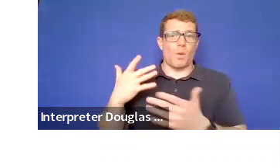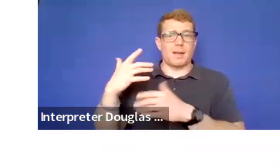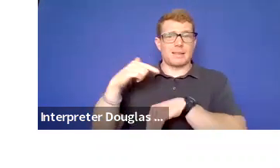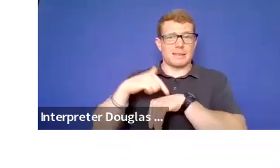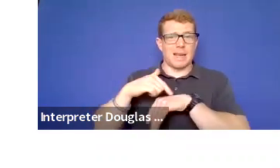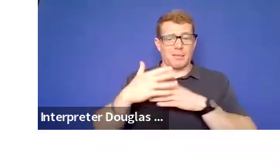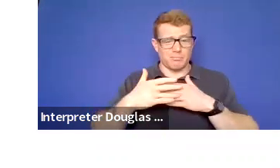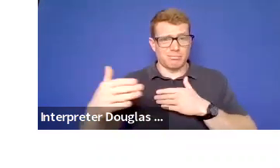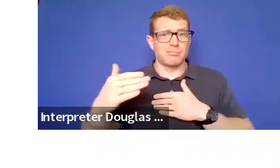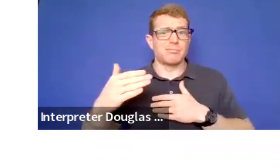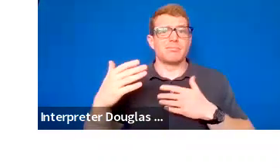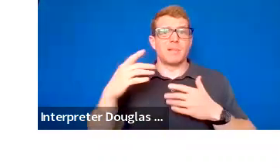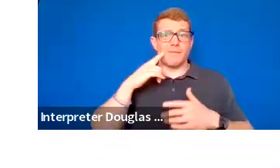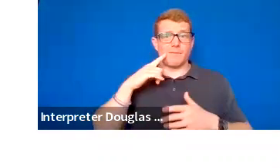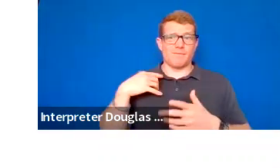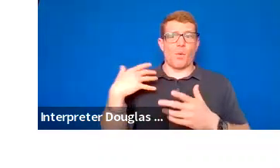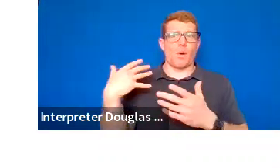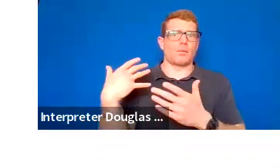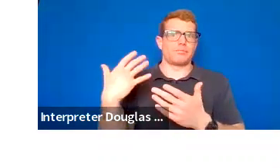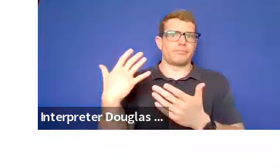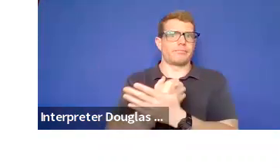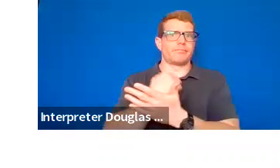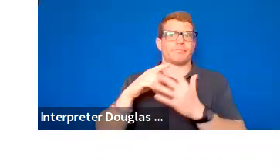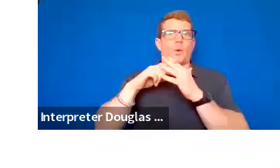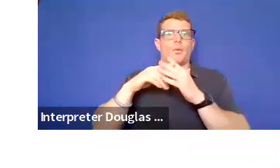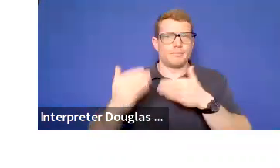As a as a result of that 24 month waiting period.